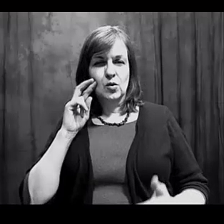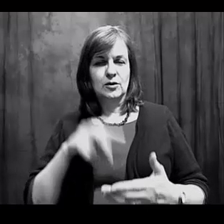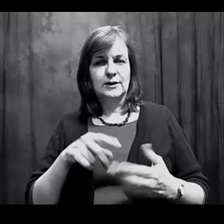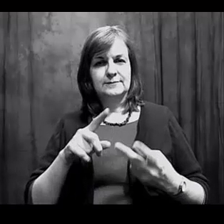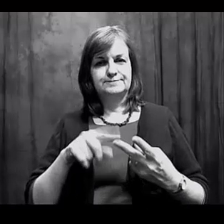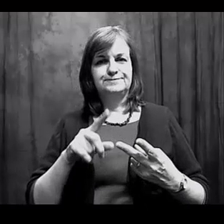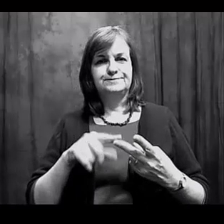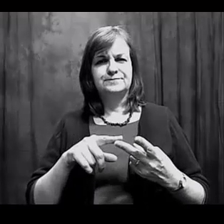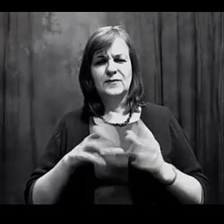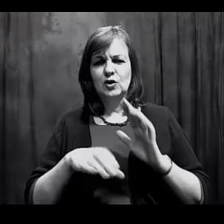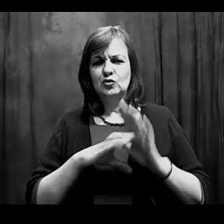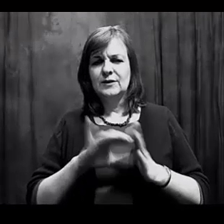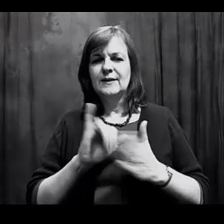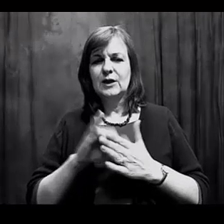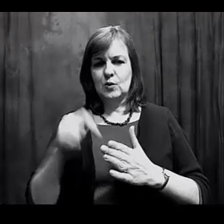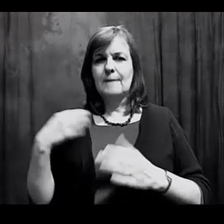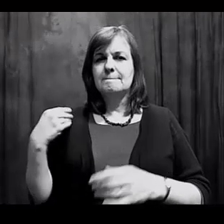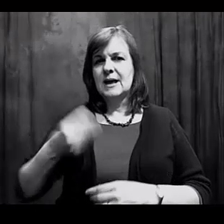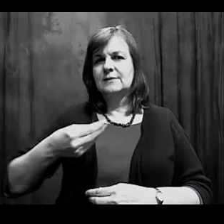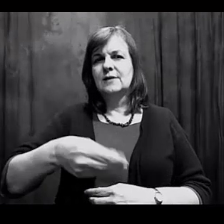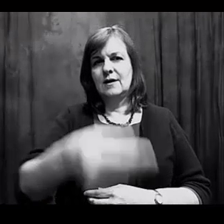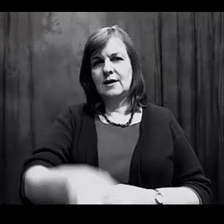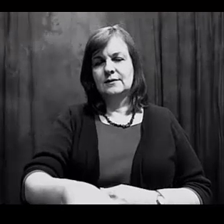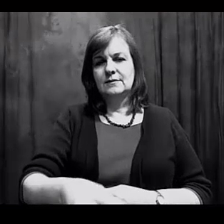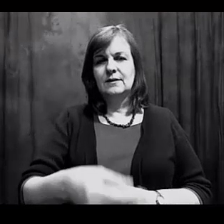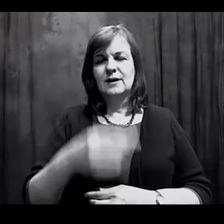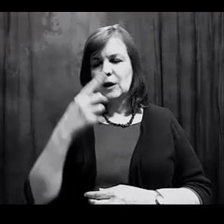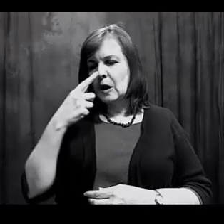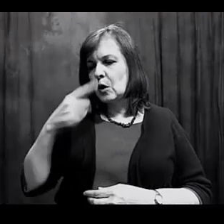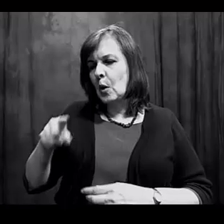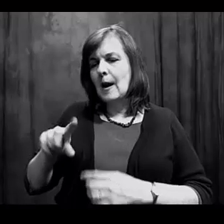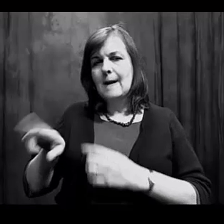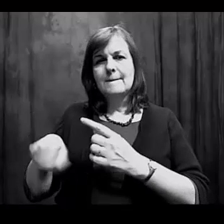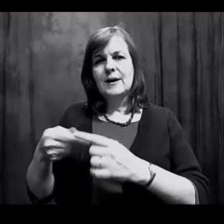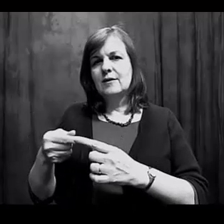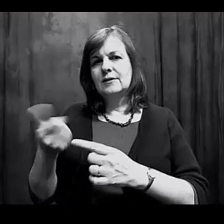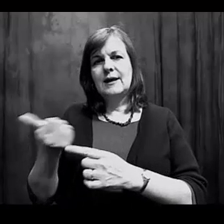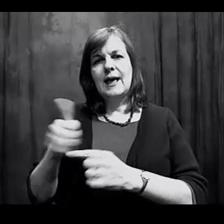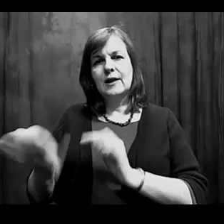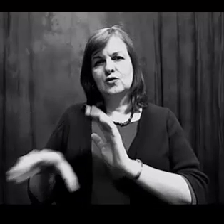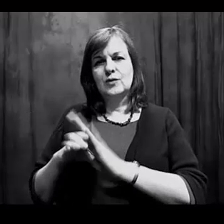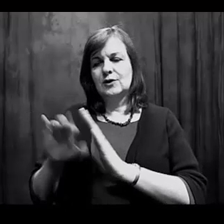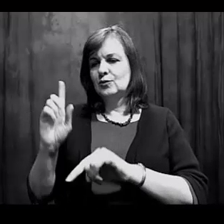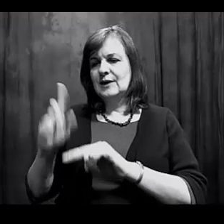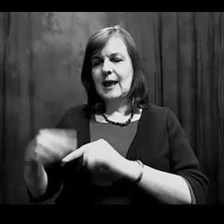so there are still three points that really guide evolution of natural selection